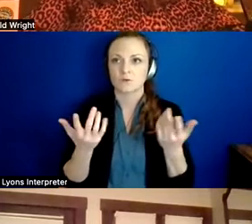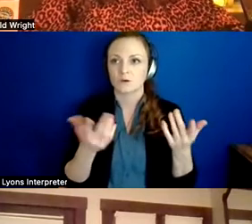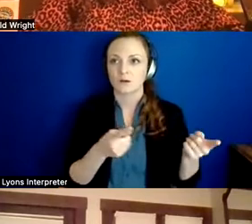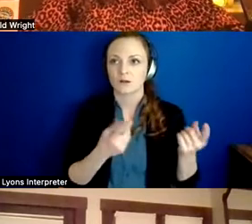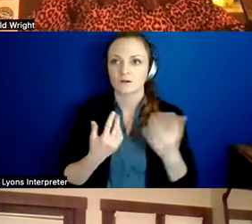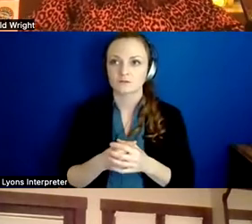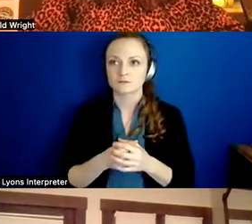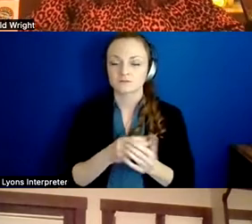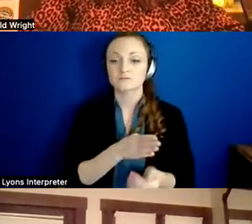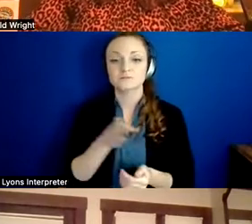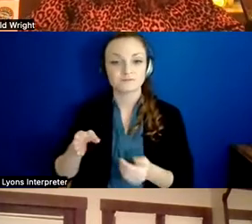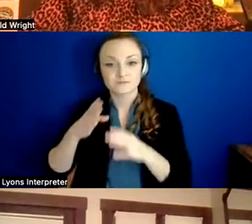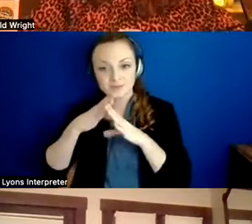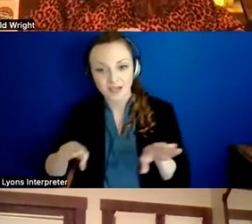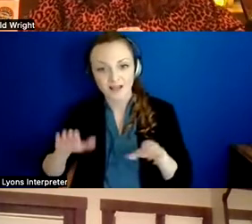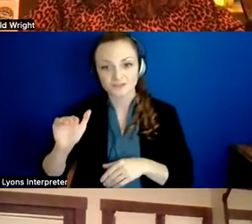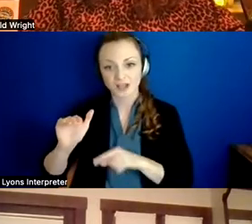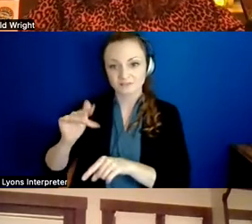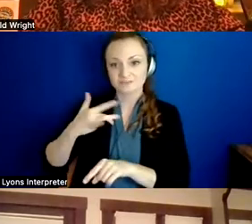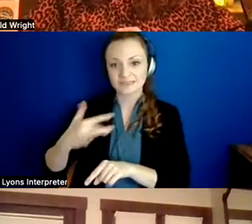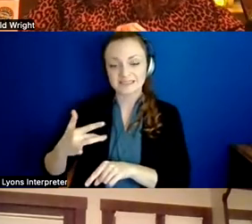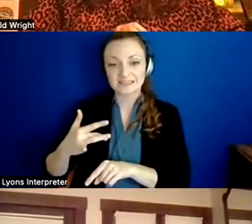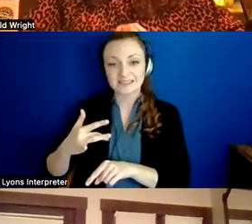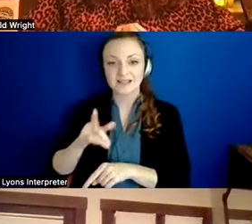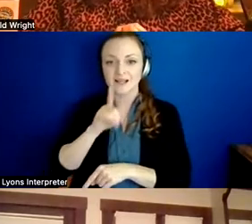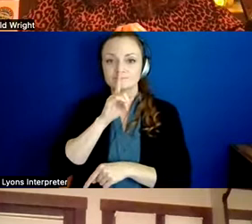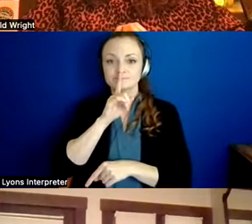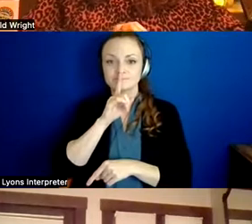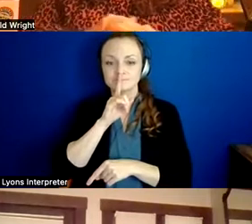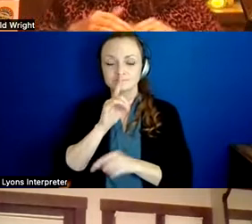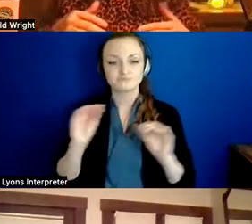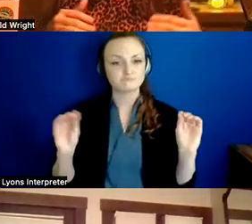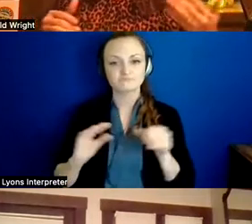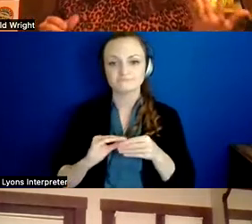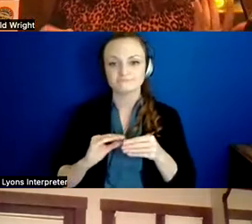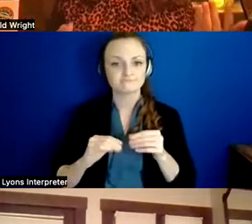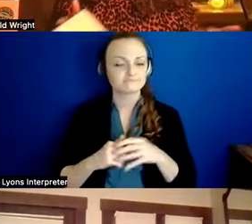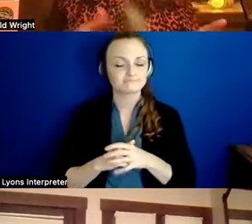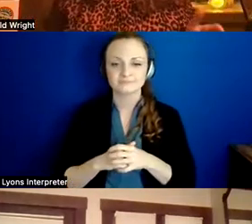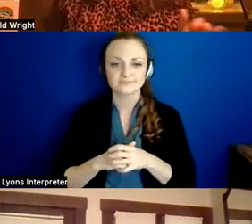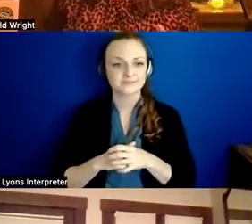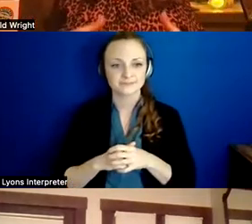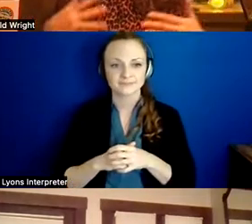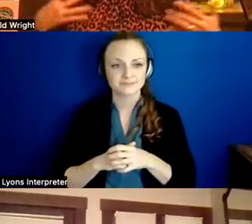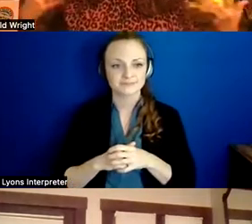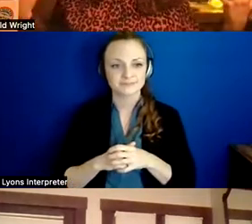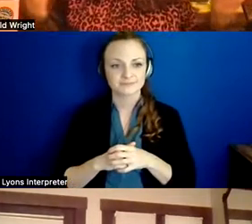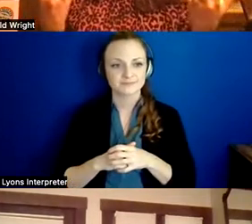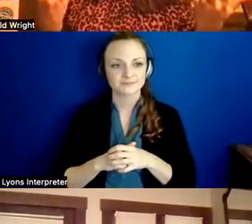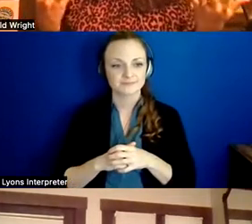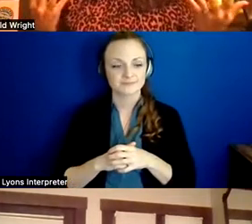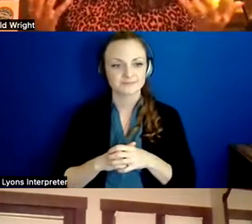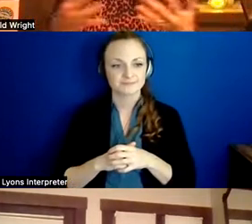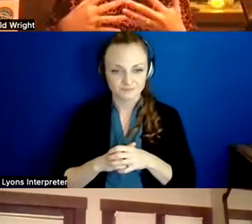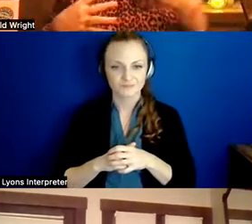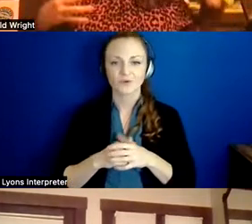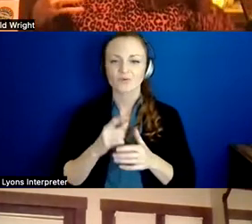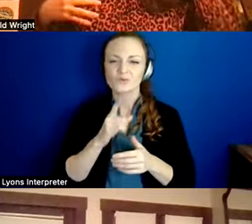silent child doesn't speak, and that the teaching behind that is that we need to make sure that